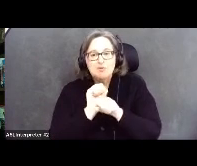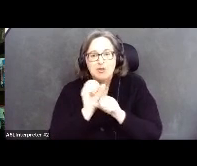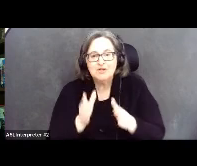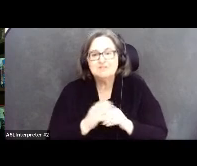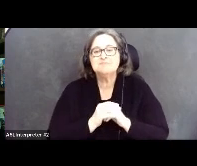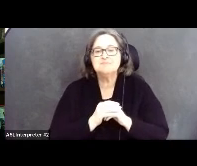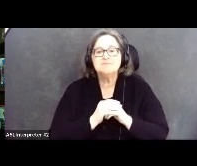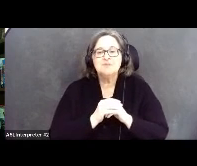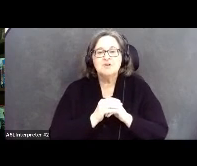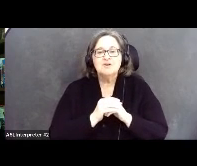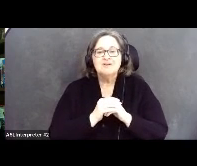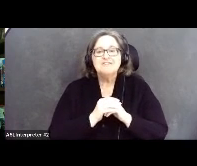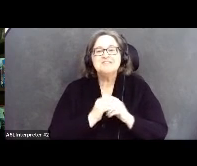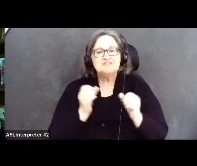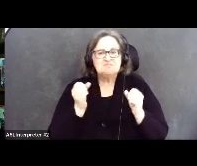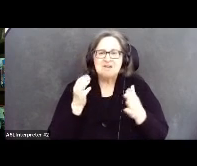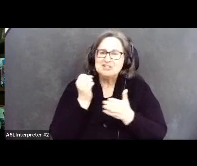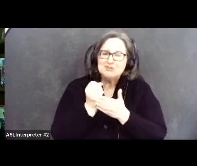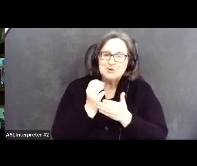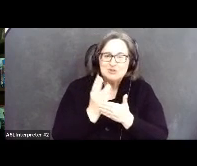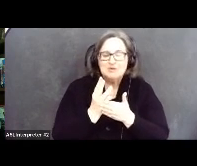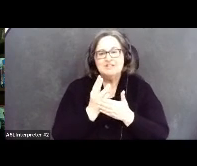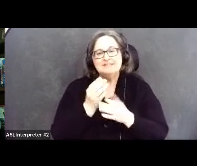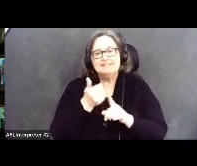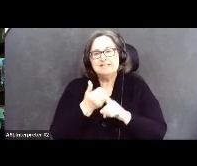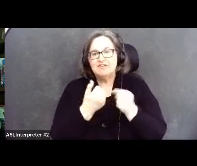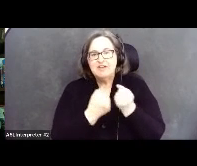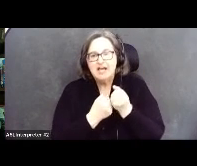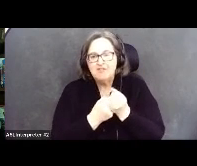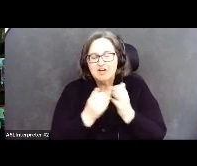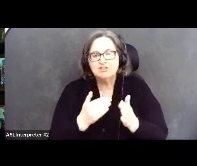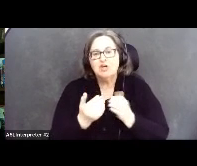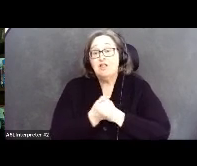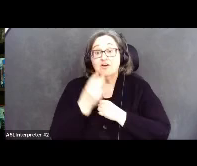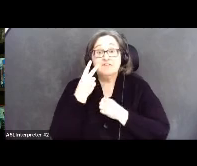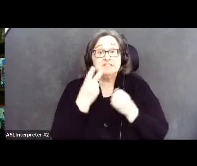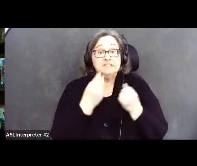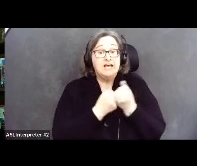We've got a good number of social workers, self-advocates love to see the advocacy community,